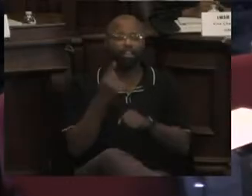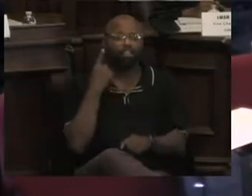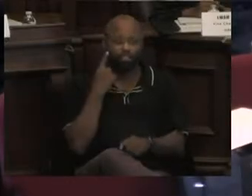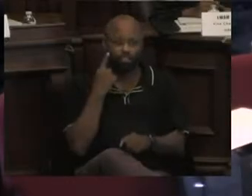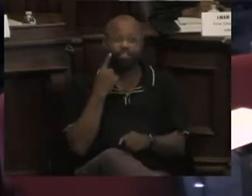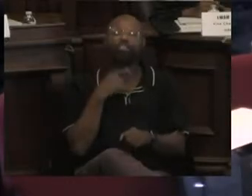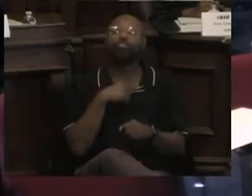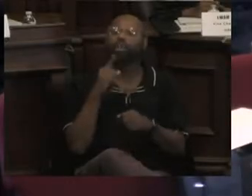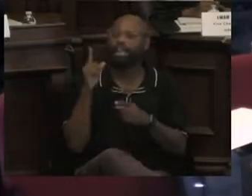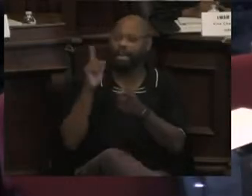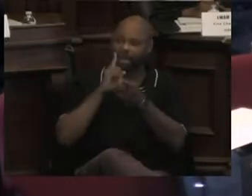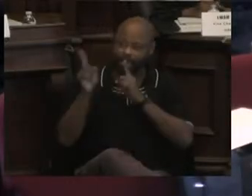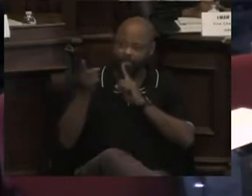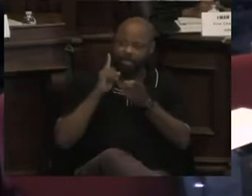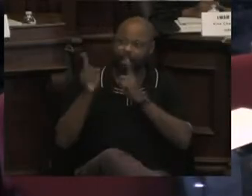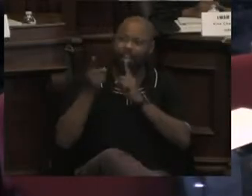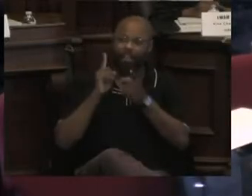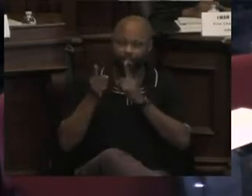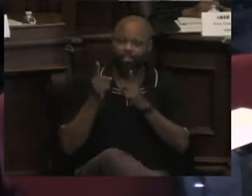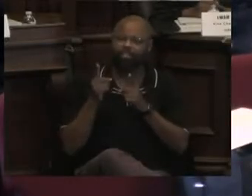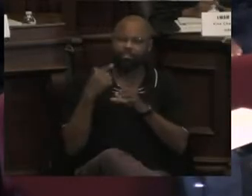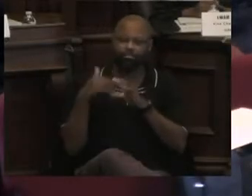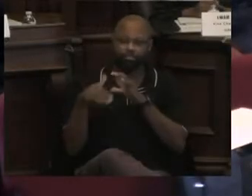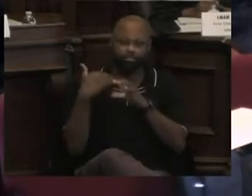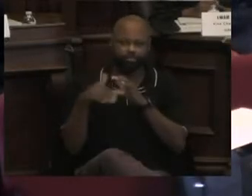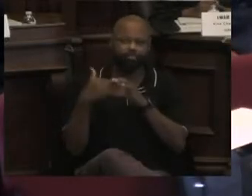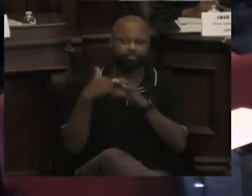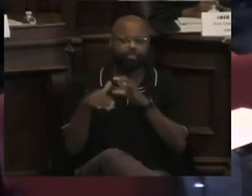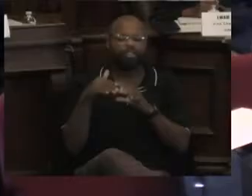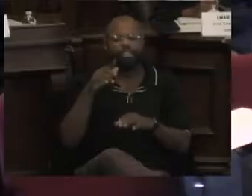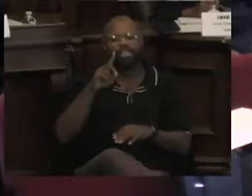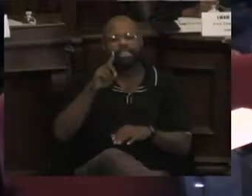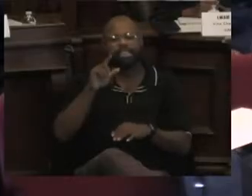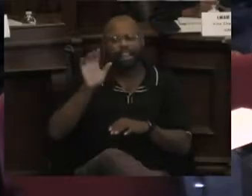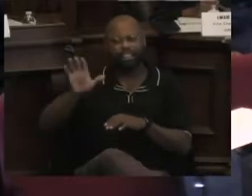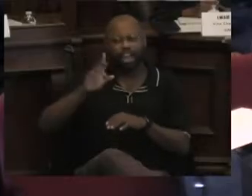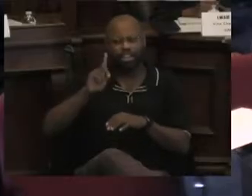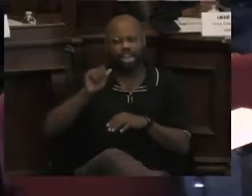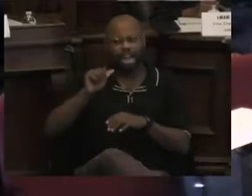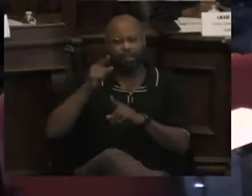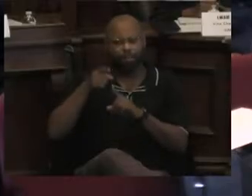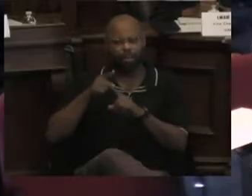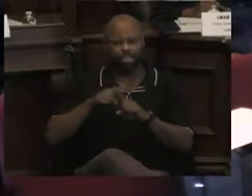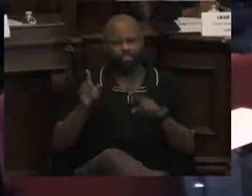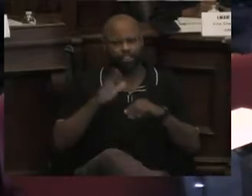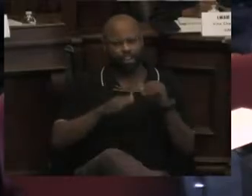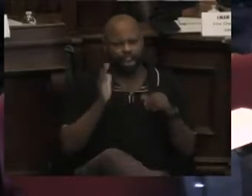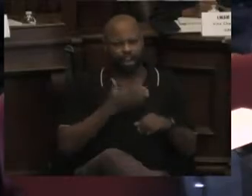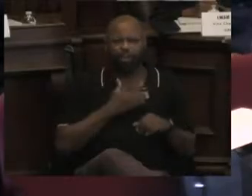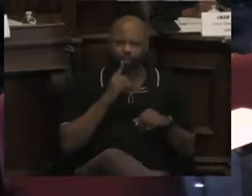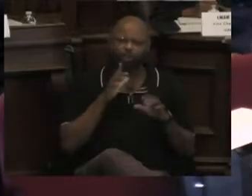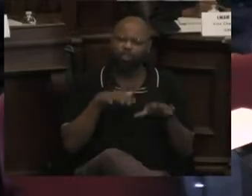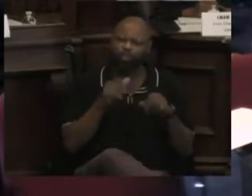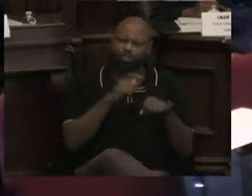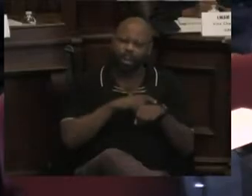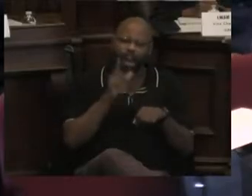last year that they came back from. We did create a relationship with them by having a lot of email back and